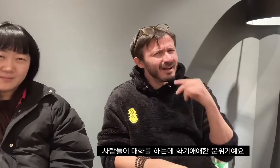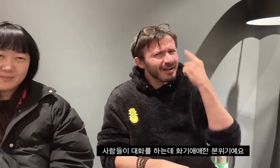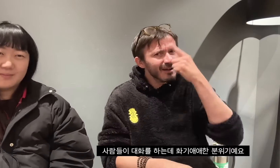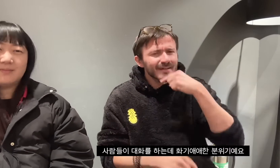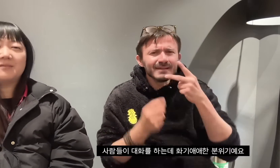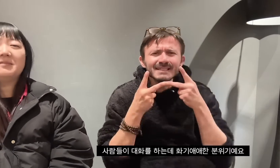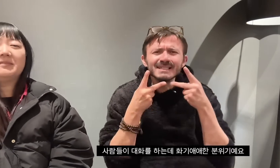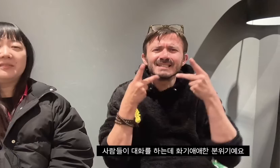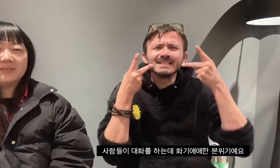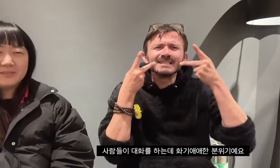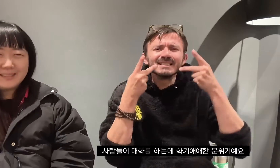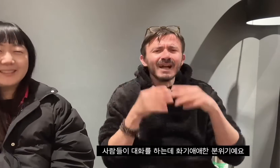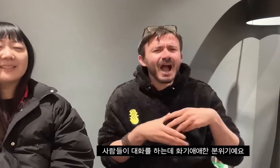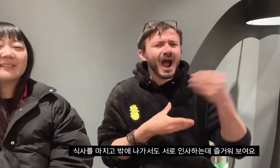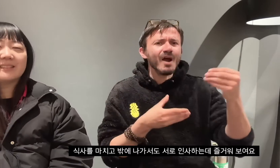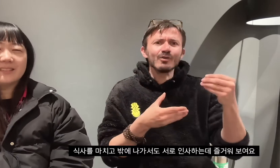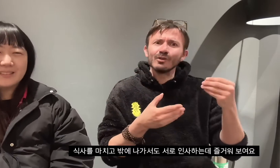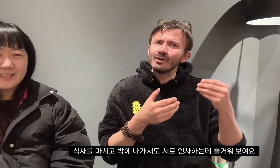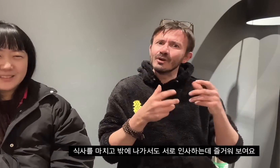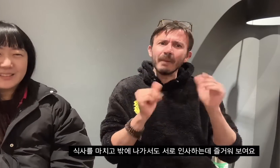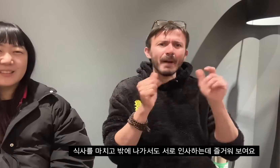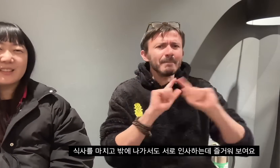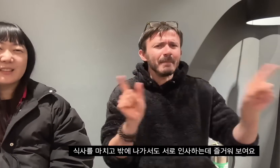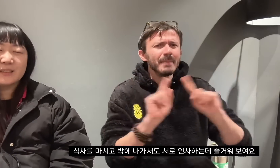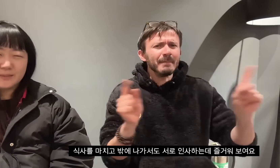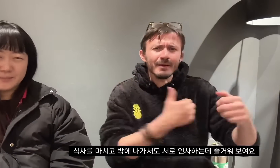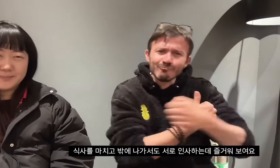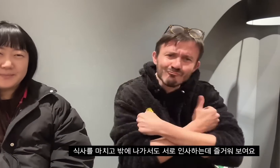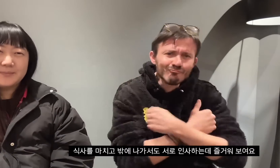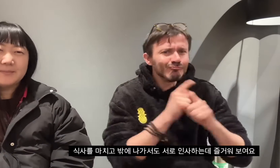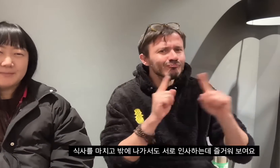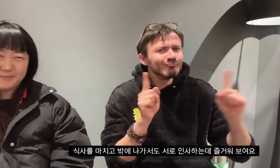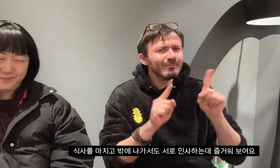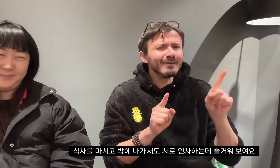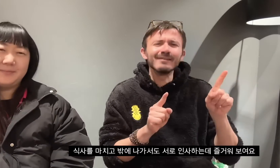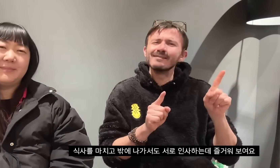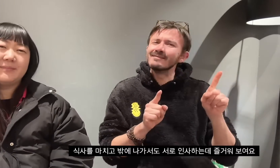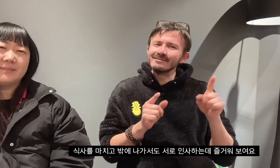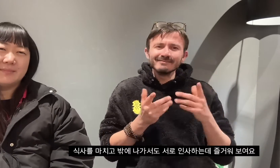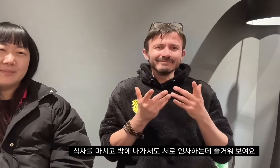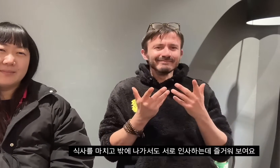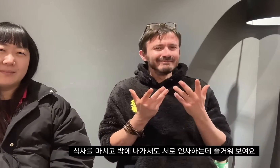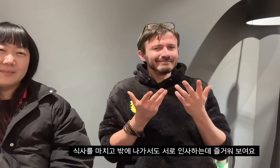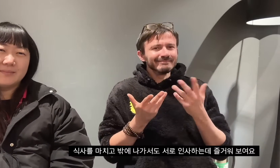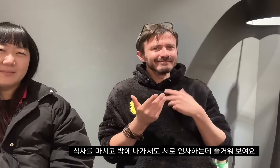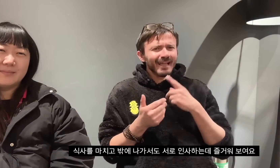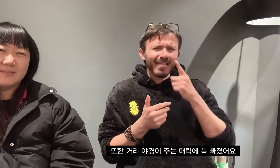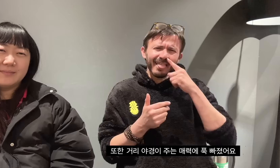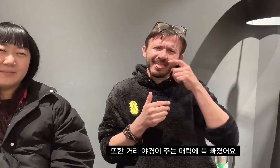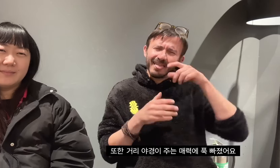people talk and it's a friendly atmosphere. They look happy to say hello to each other after eating and going out.